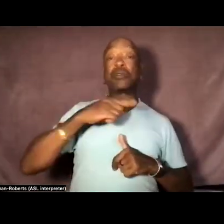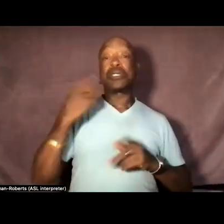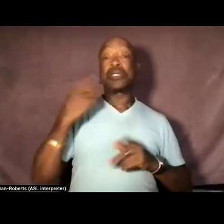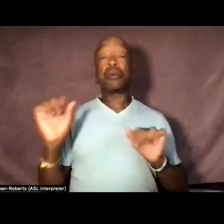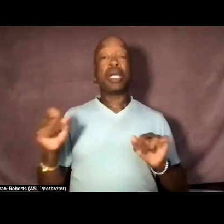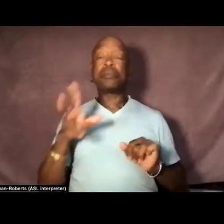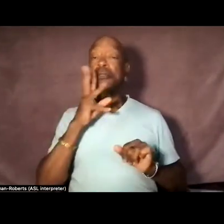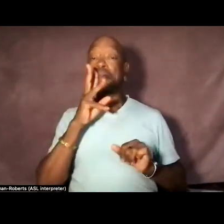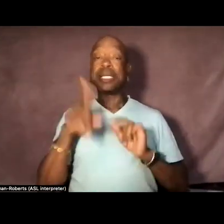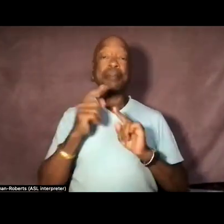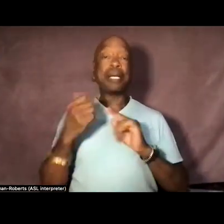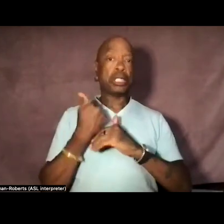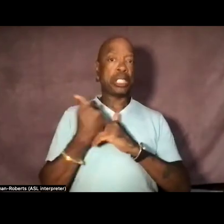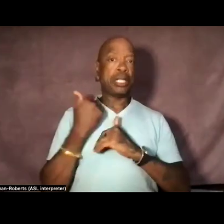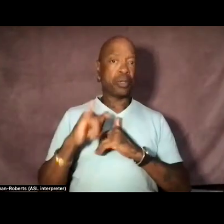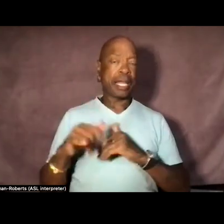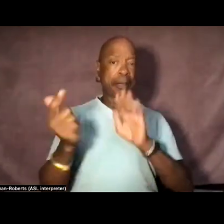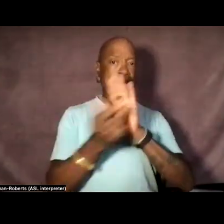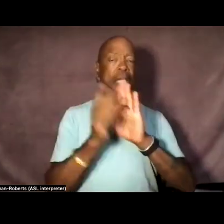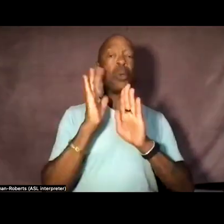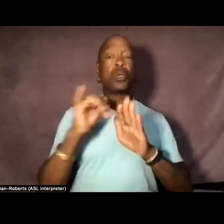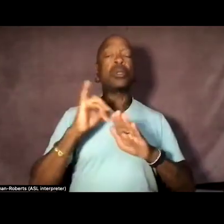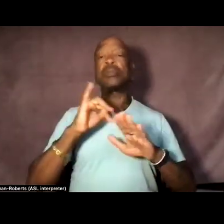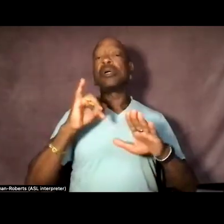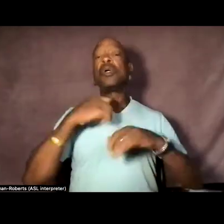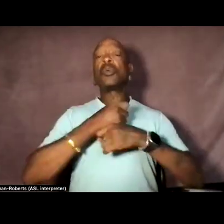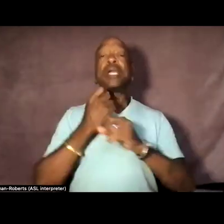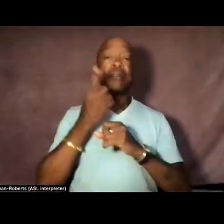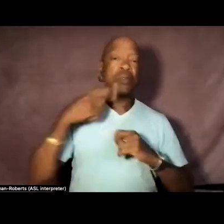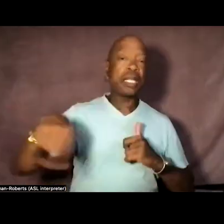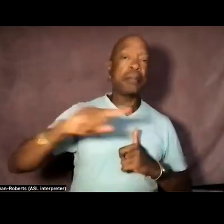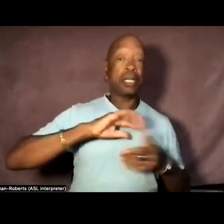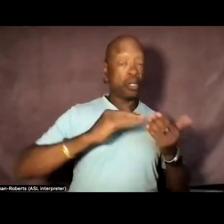about the danger this ban will create for them in our community and in our state it caught the